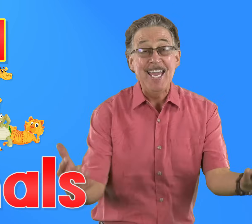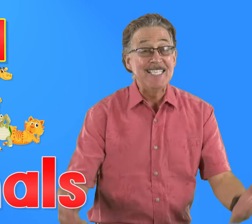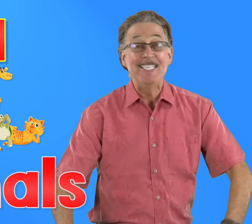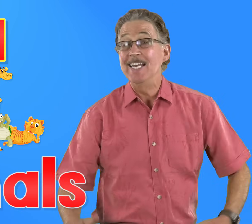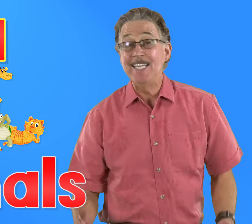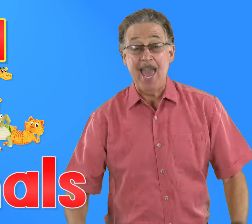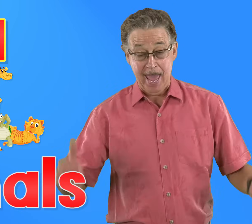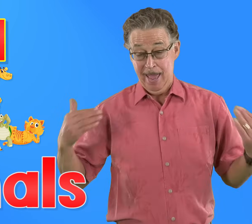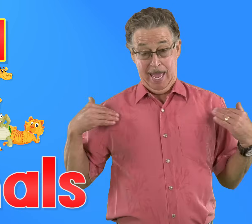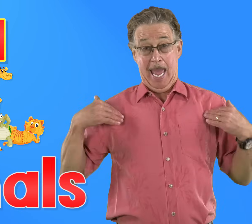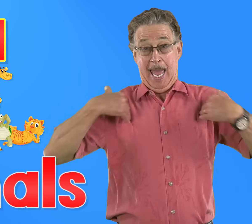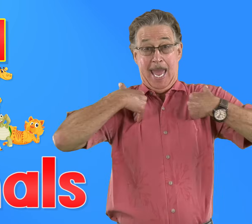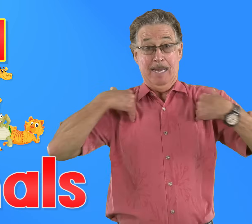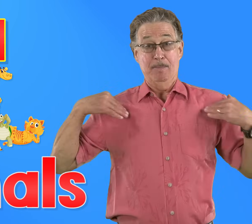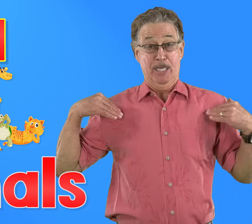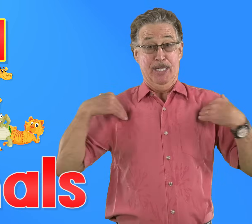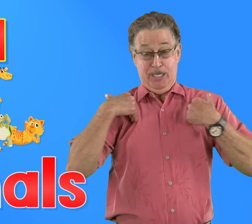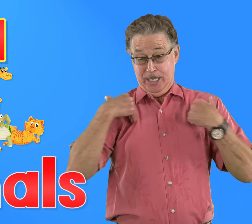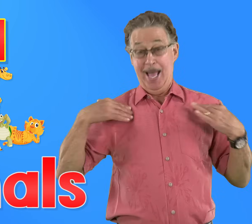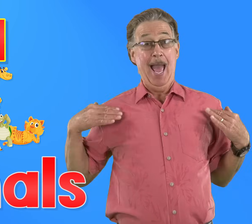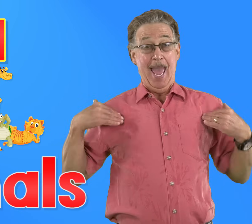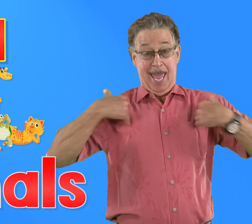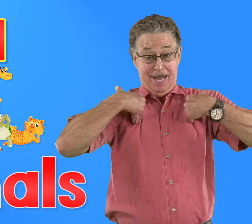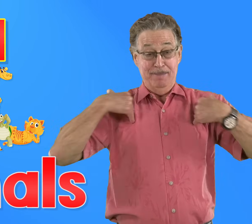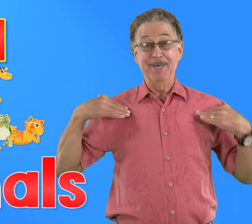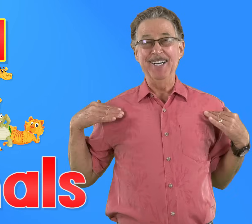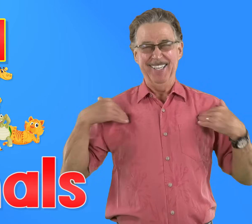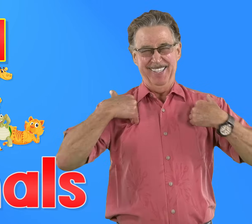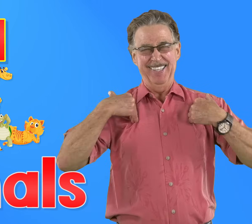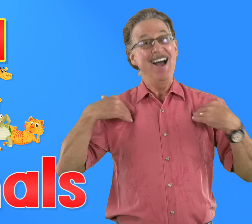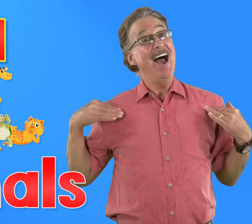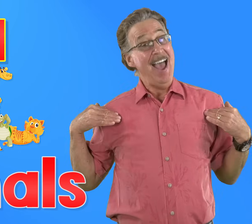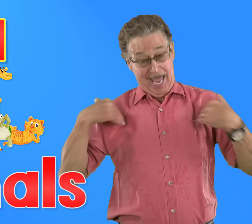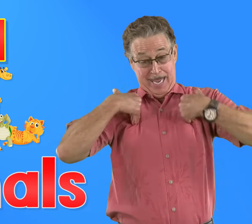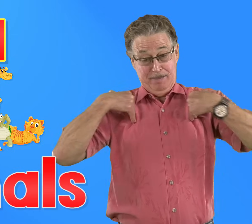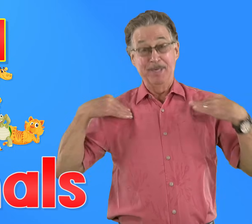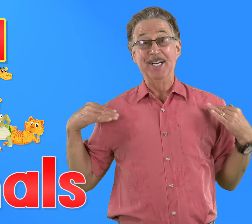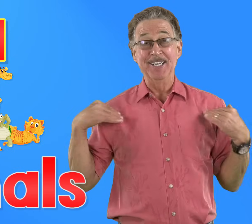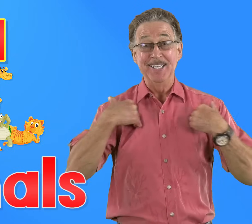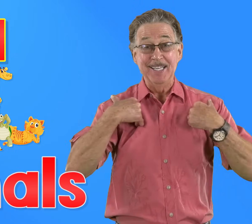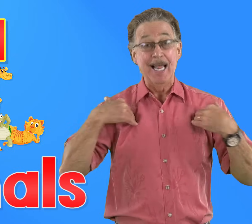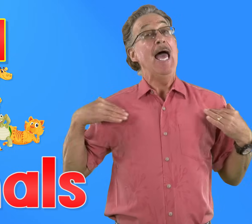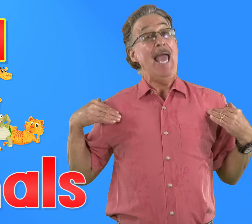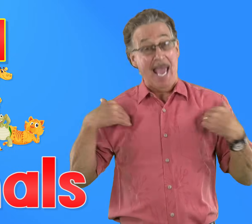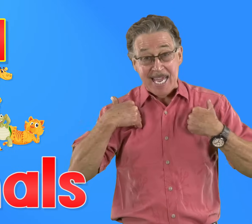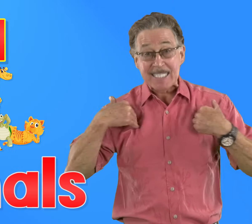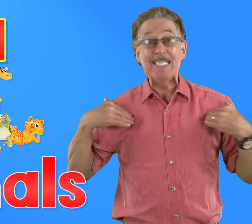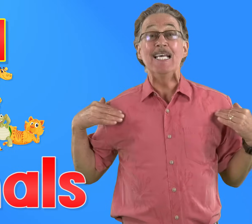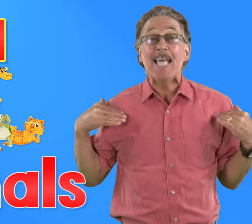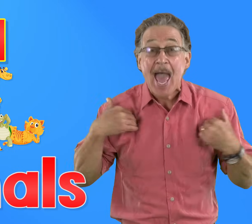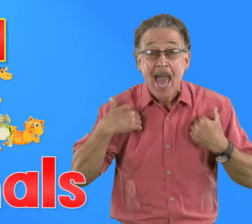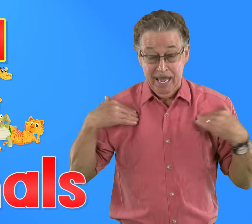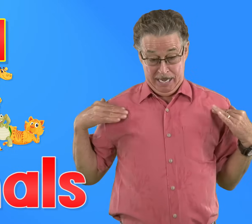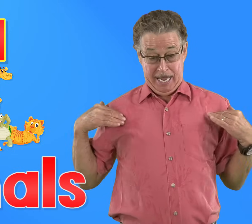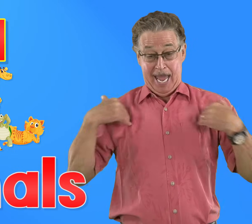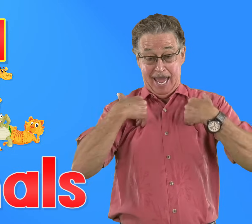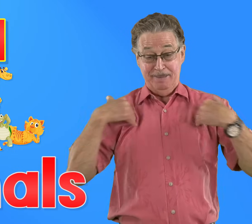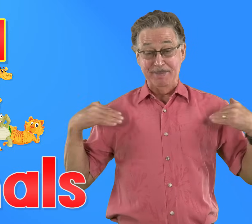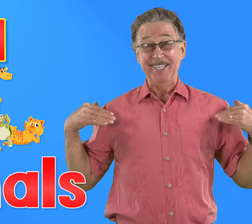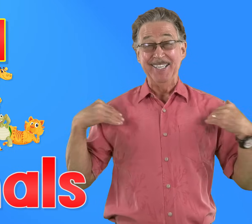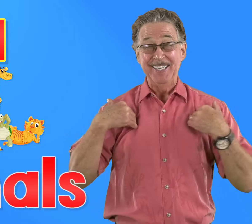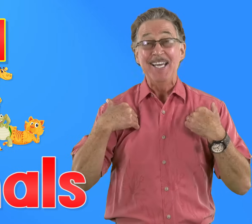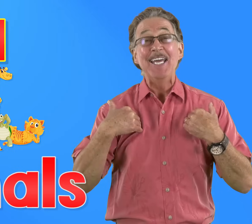A says a animals, animals, animals